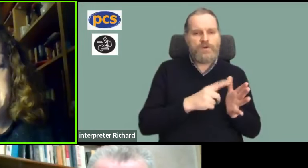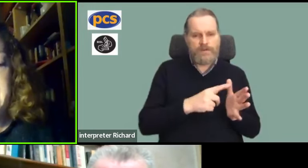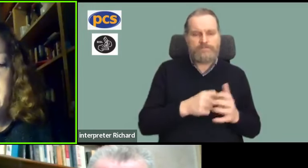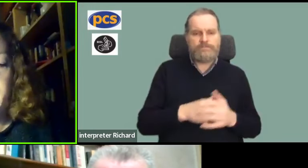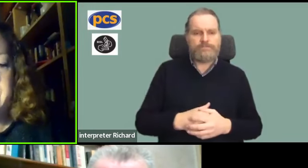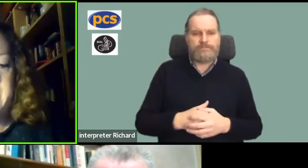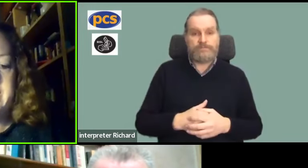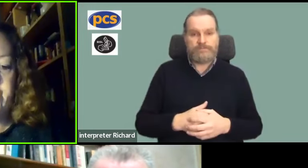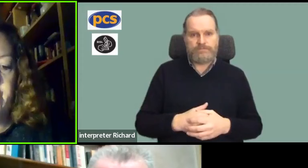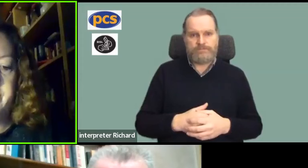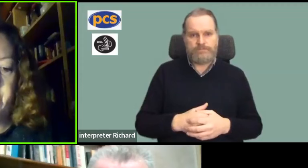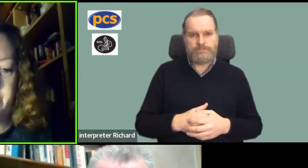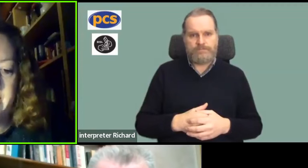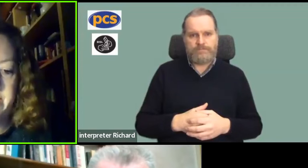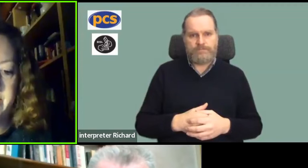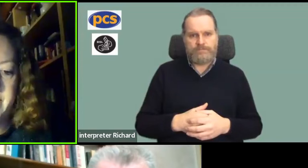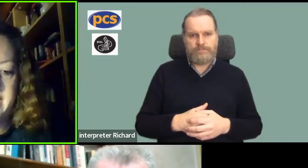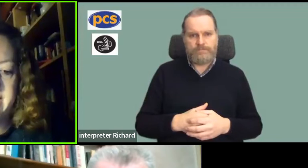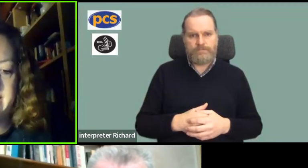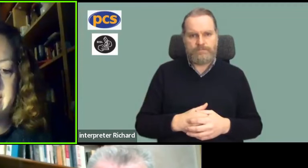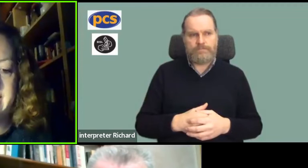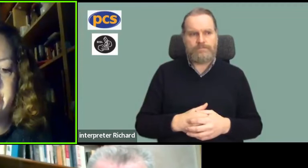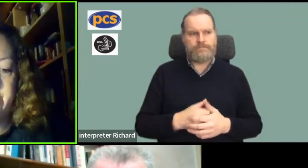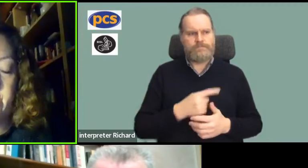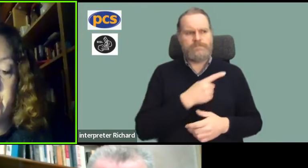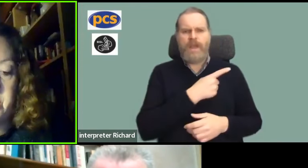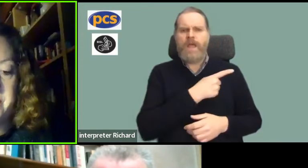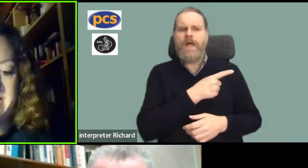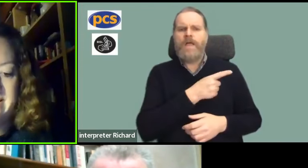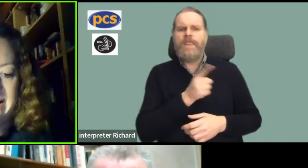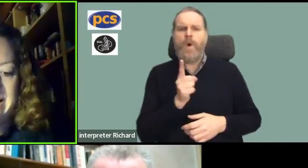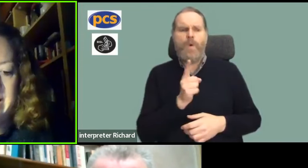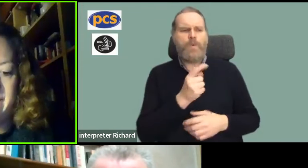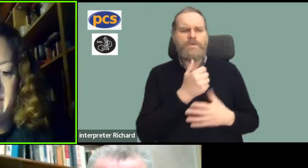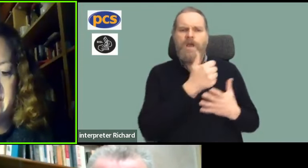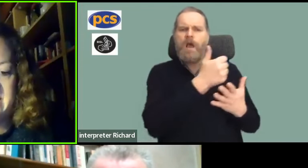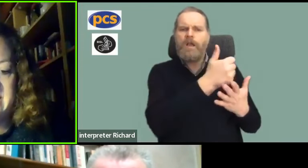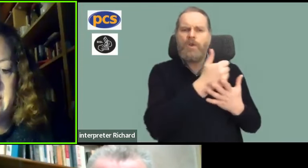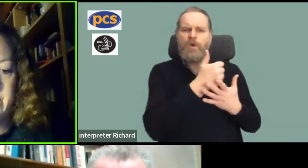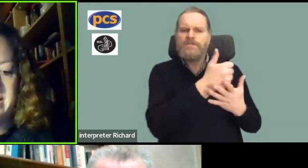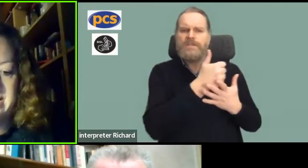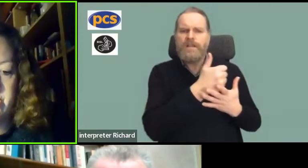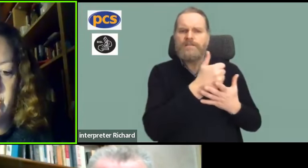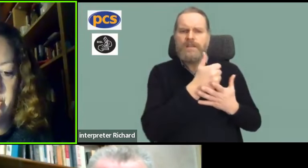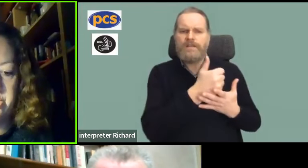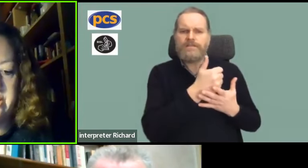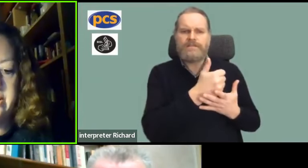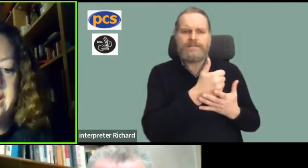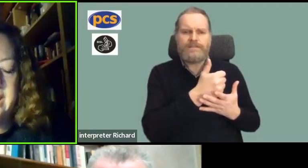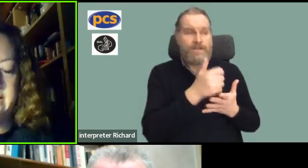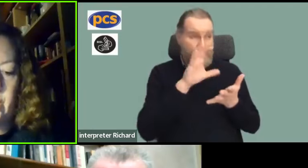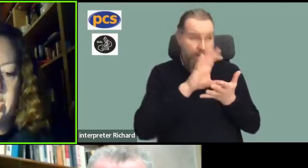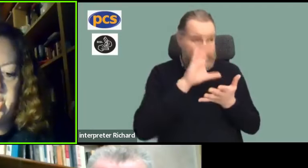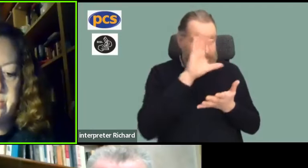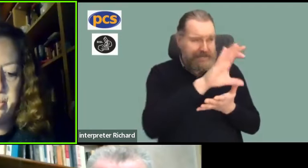Government Government is changed from invested in songs over all departments? Who are paid astronomical sums of money sums of money to tell us how to do our job better,